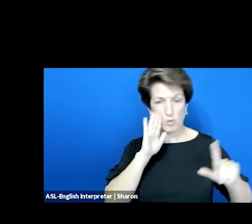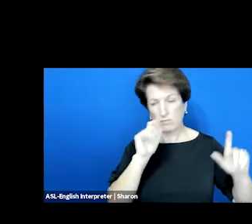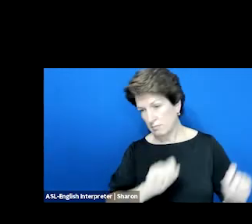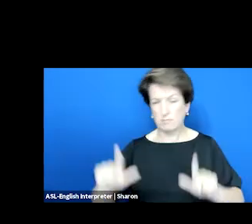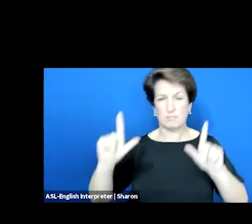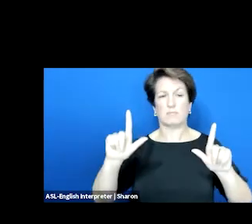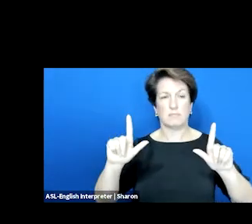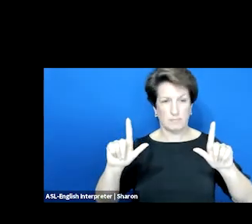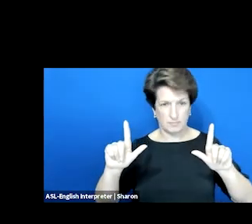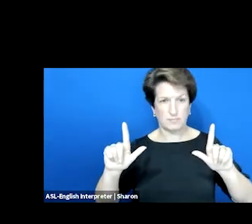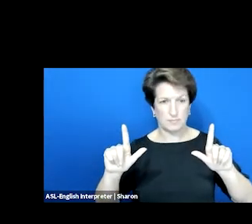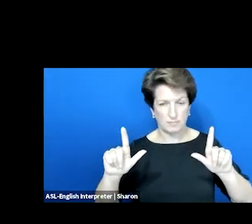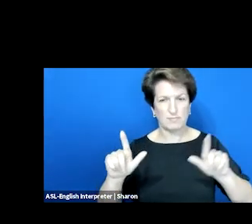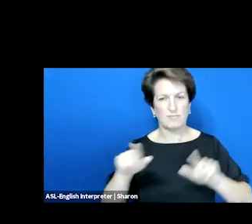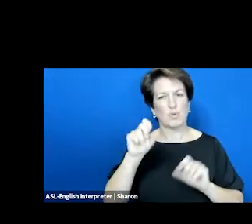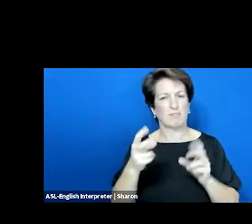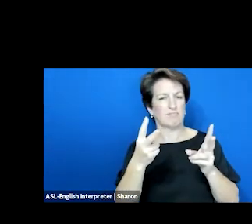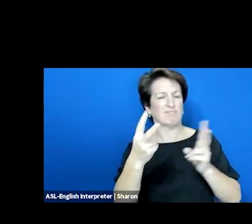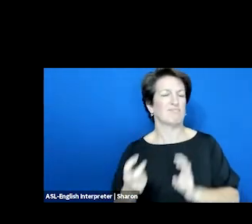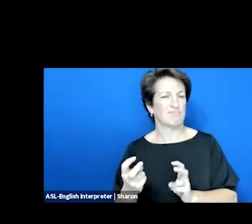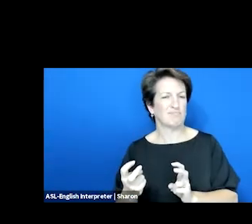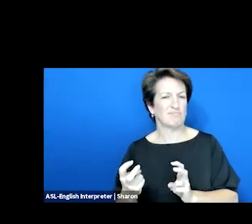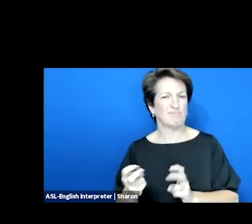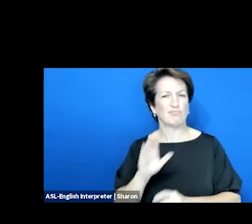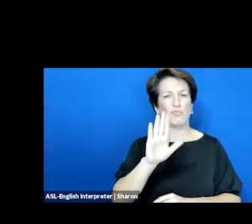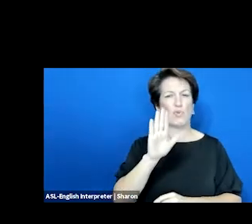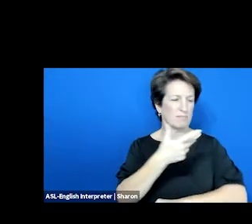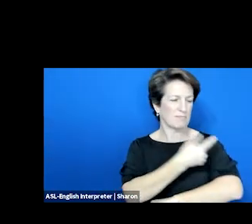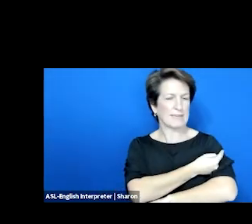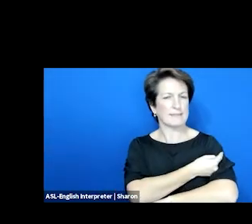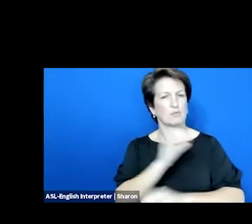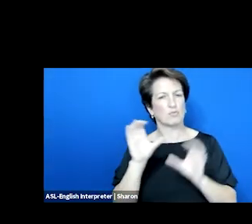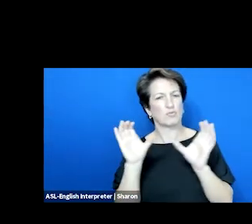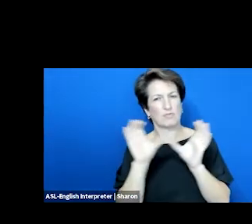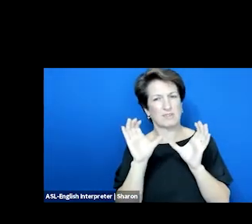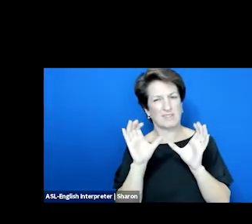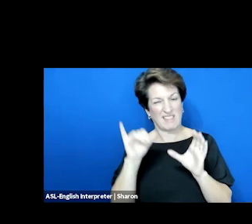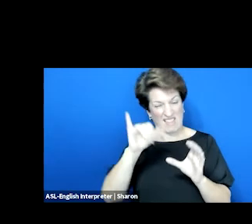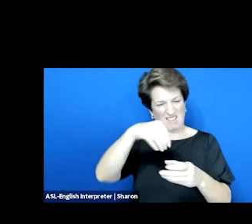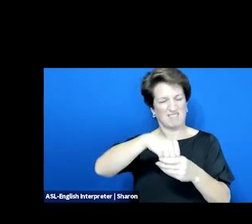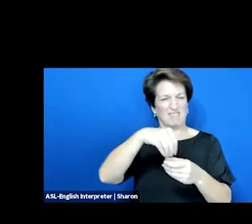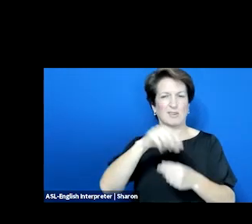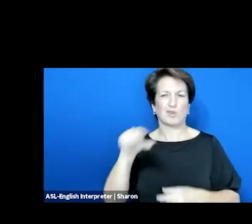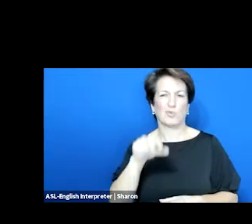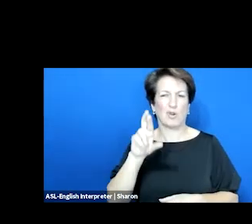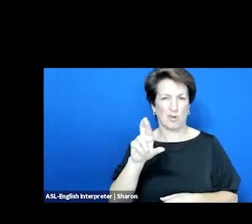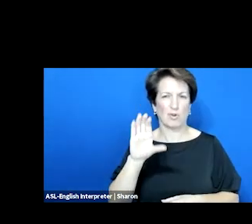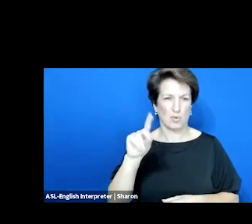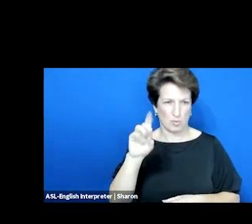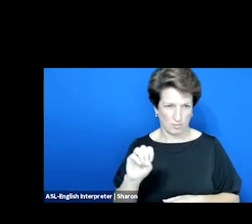a -the green photo health card . You go into the provincial portal, and the website is here. COVID 19.Ontario health